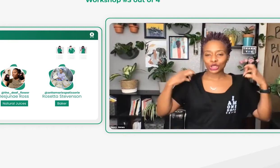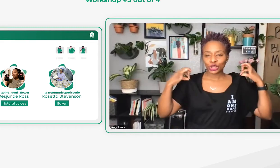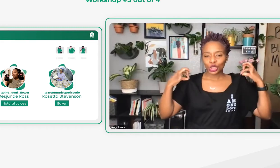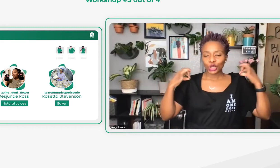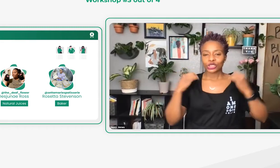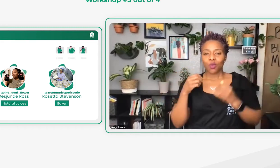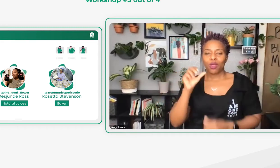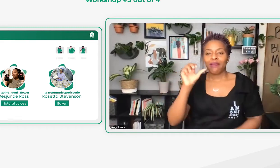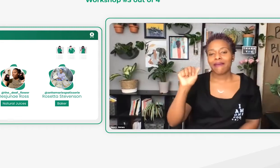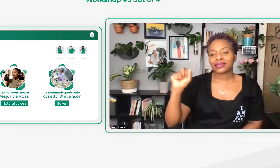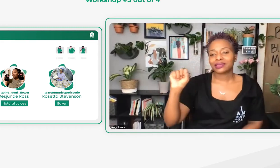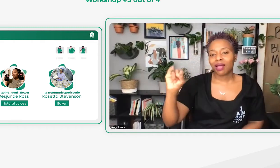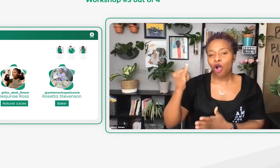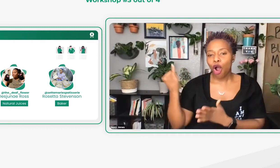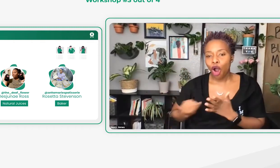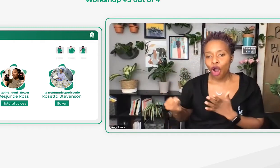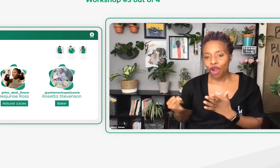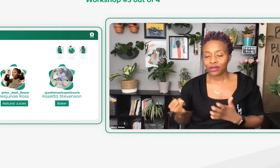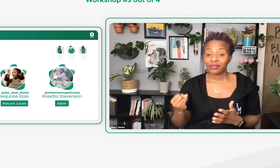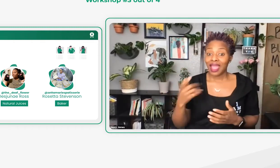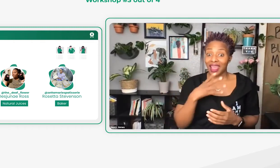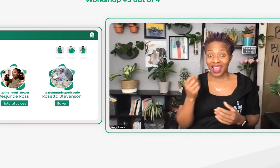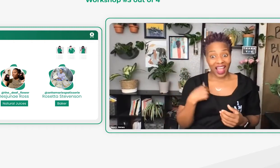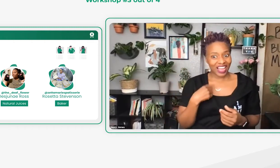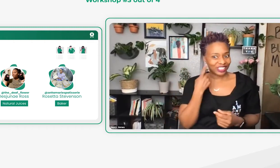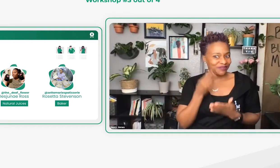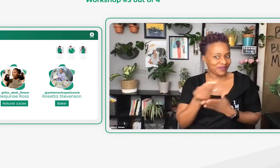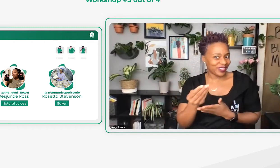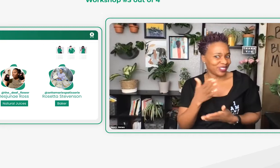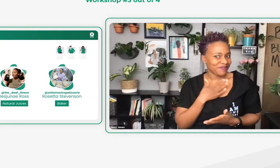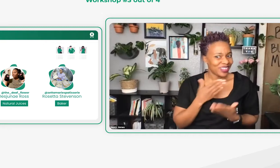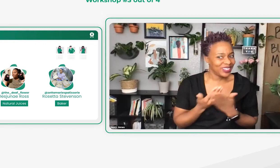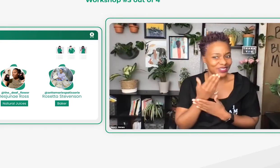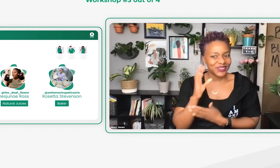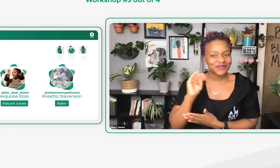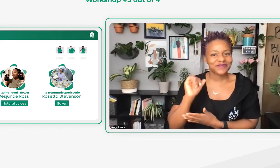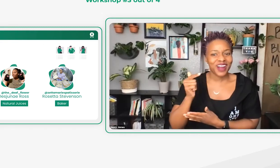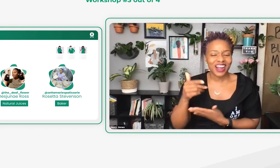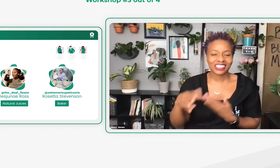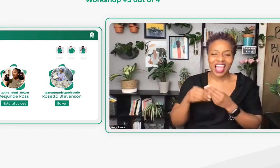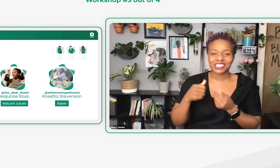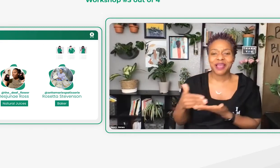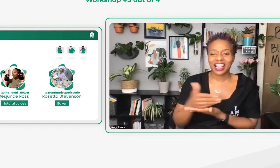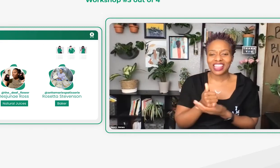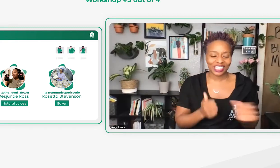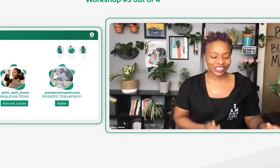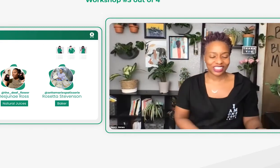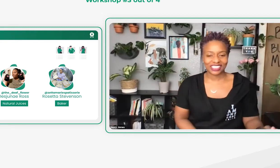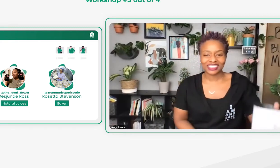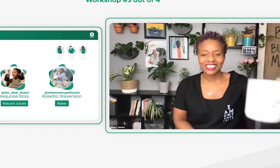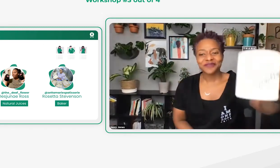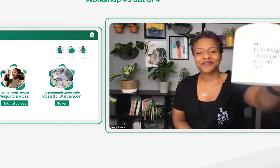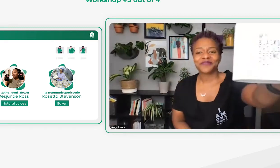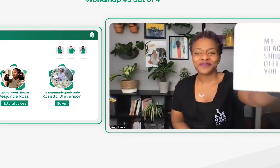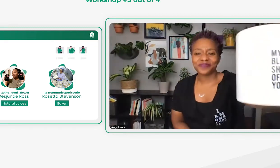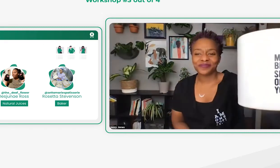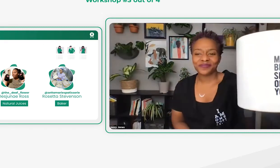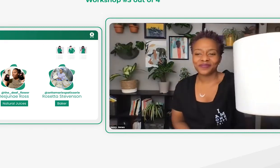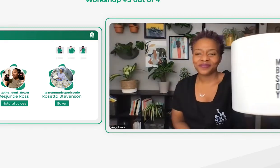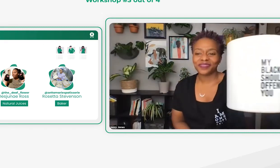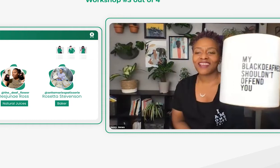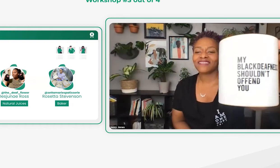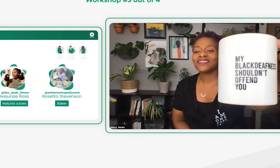her for her shirts and designs for her clothing. I recently bought my new mug for my new collection.